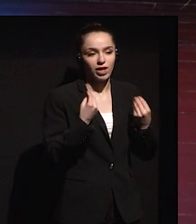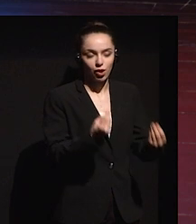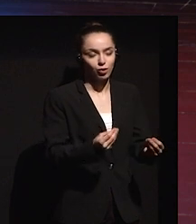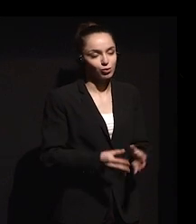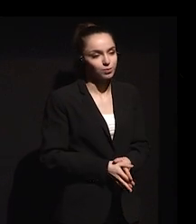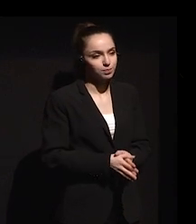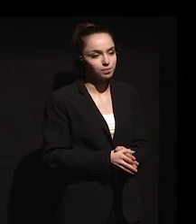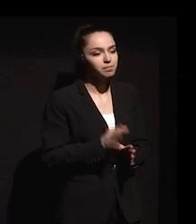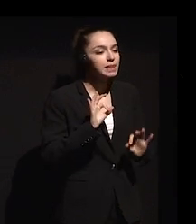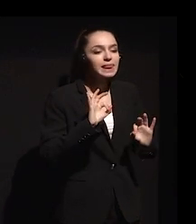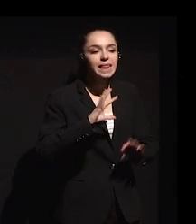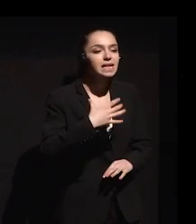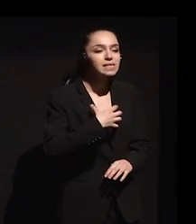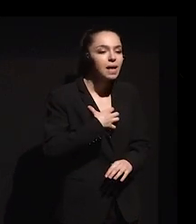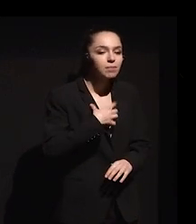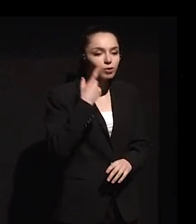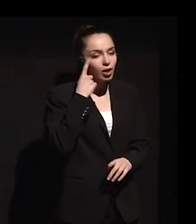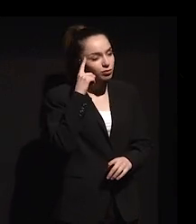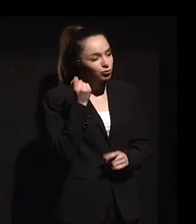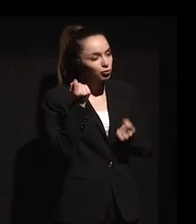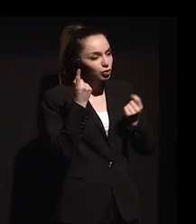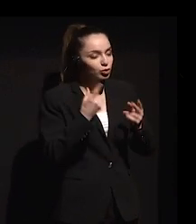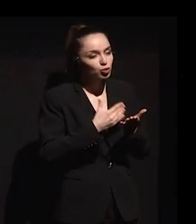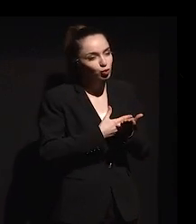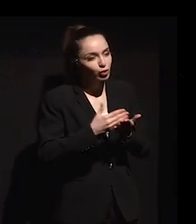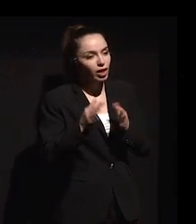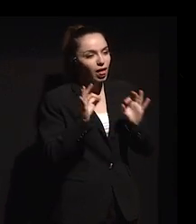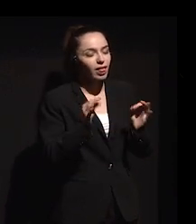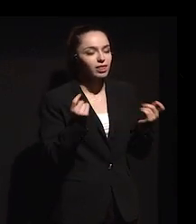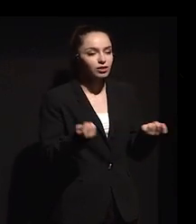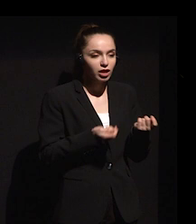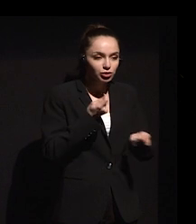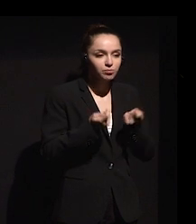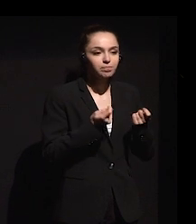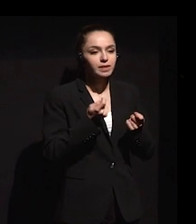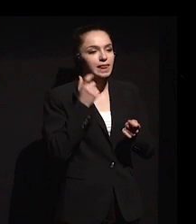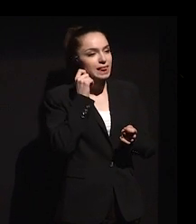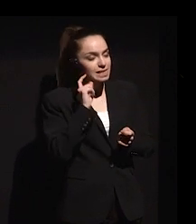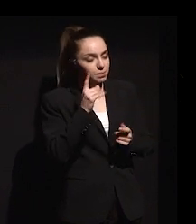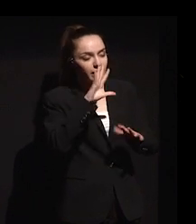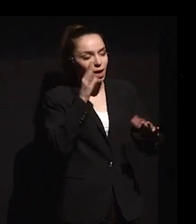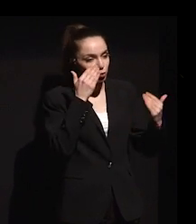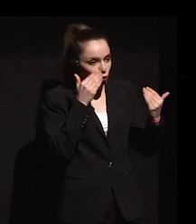Our ultimate goal of creating a more egalitarian world city by diversifying our creative and sustainable means